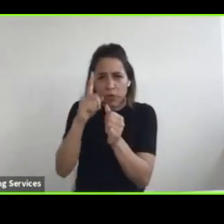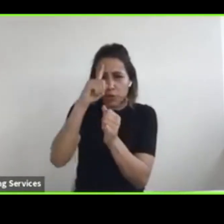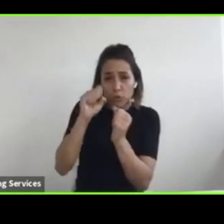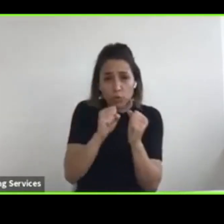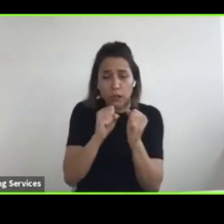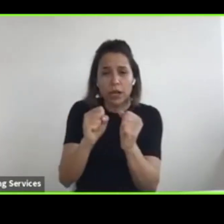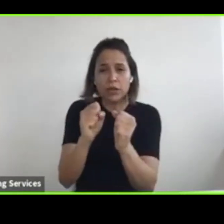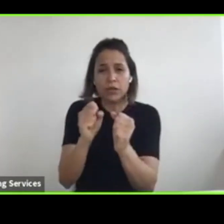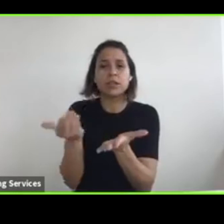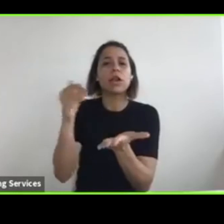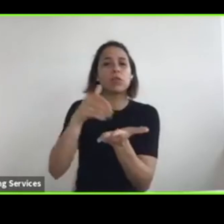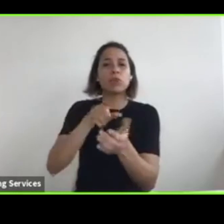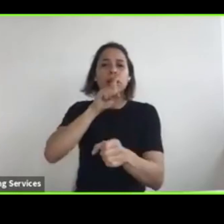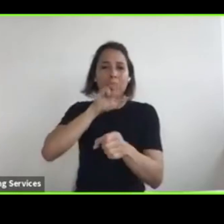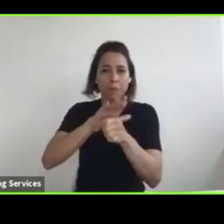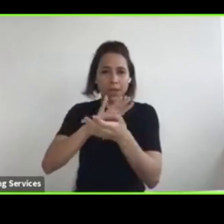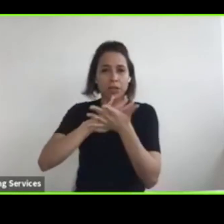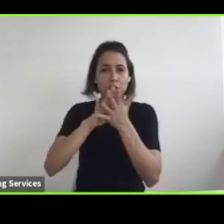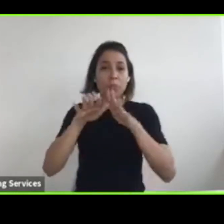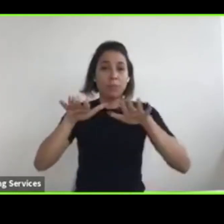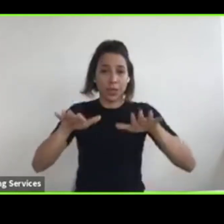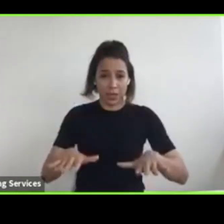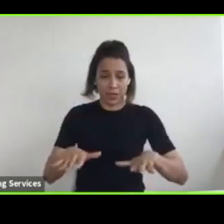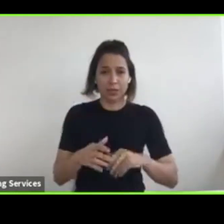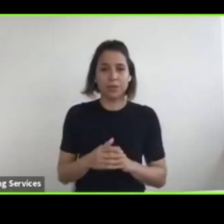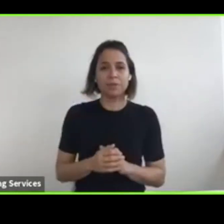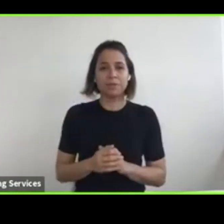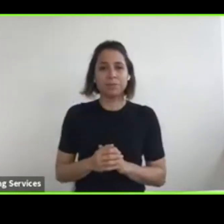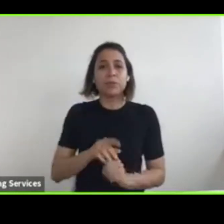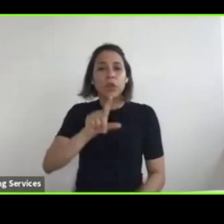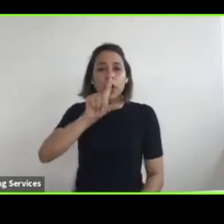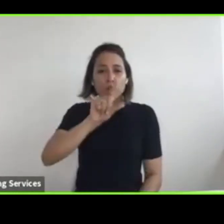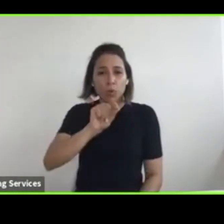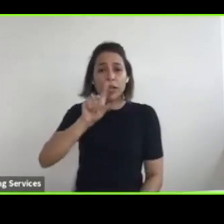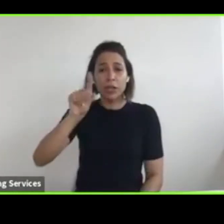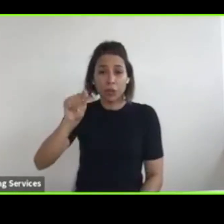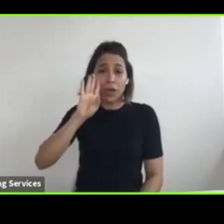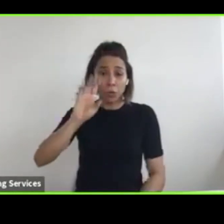2020 WILL BE A TRYING YEAR FOR ALL OF US IN ARTS AND CULTURE, MAKING THE ISSUES